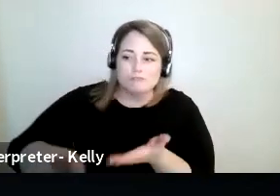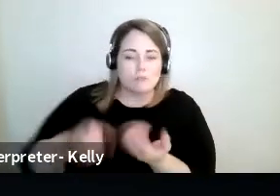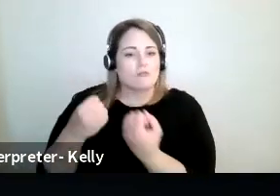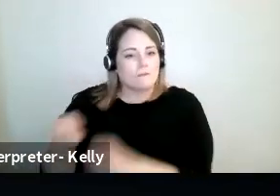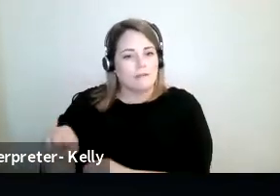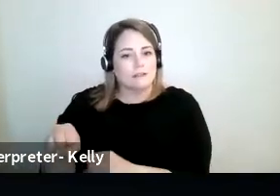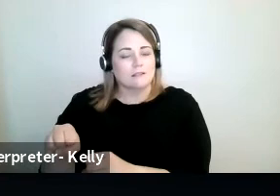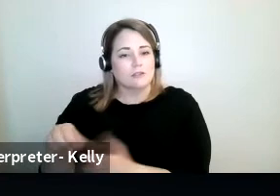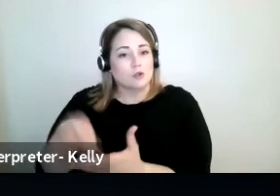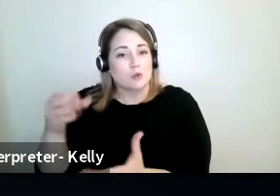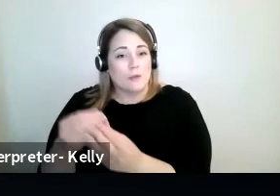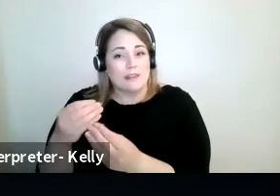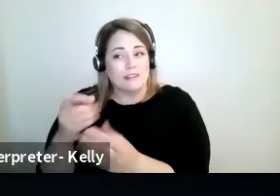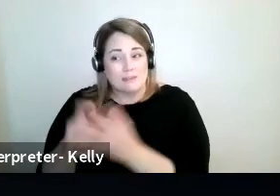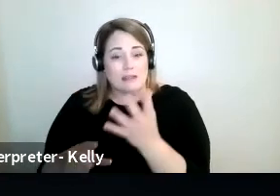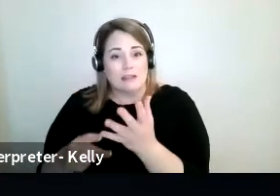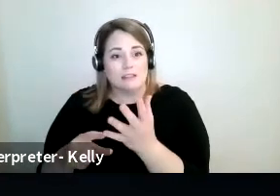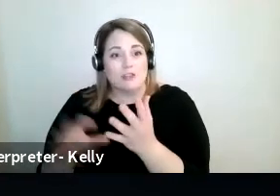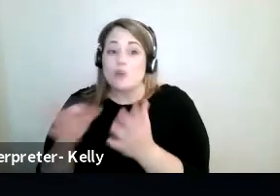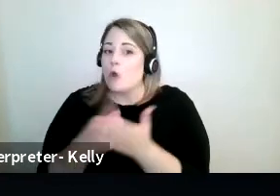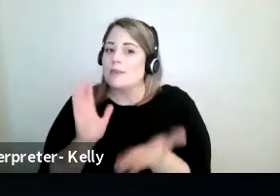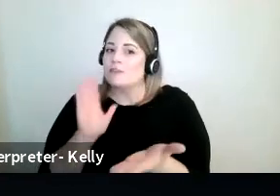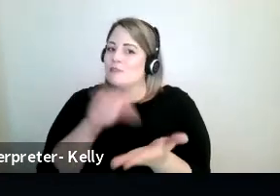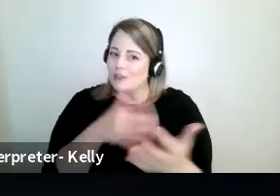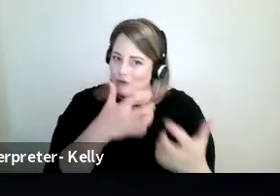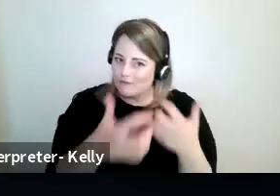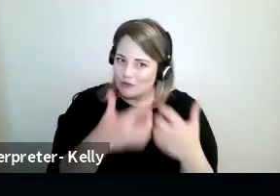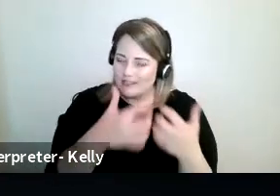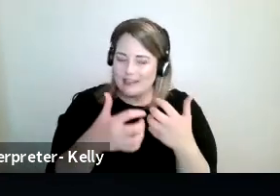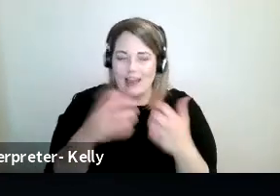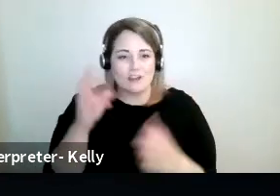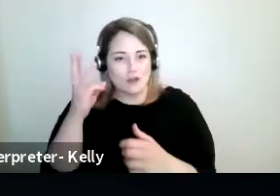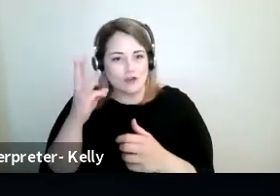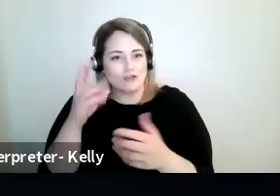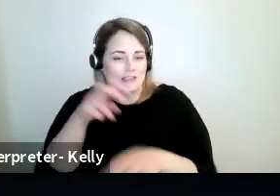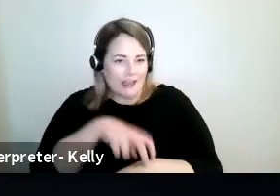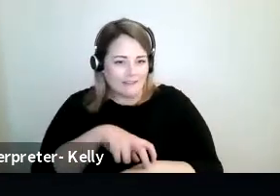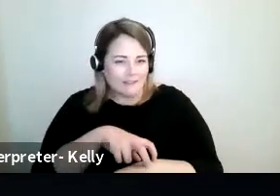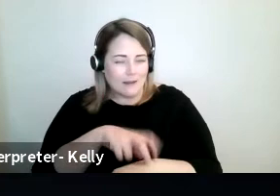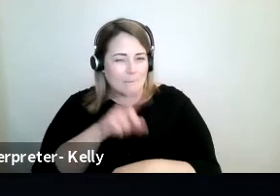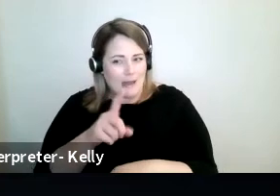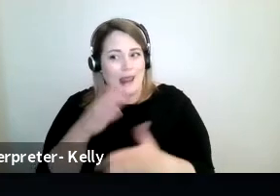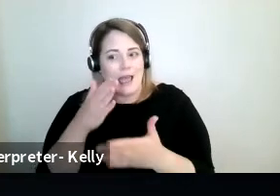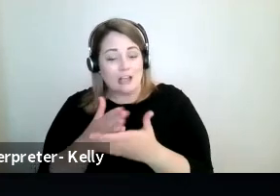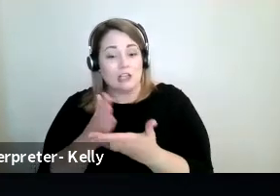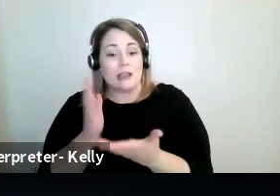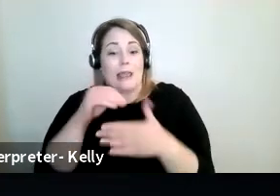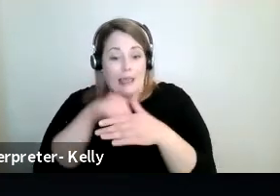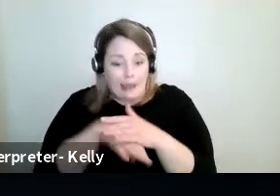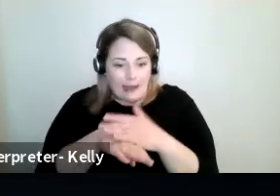not just getting to university, TAFE and tertiary systems, but succeeding in those systems. Mmm. LISA: